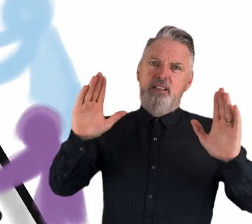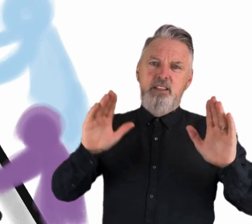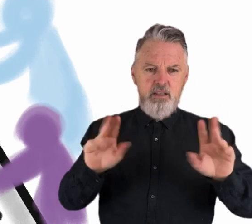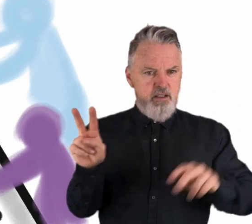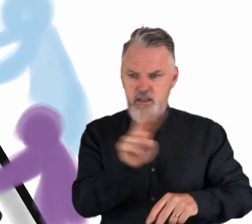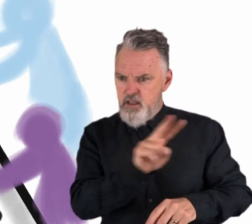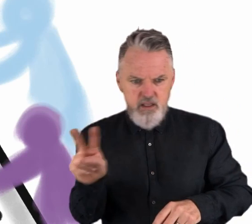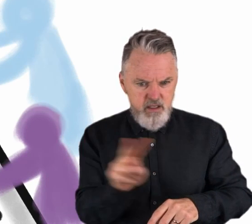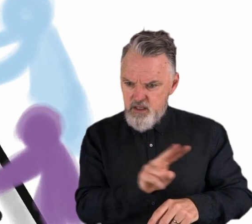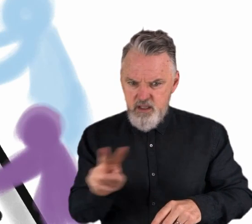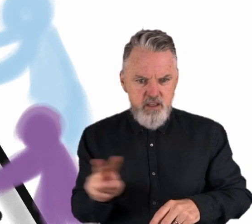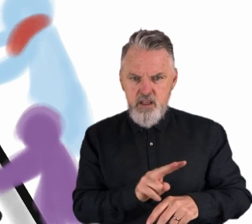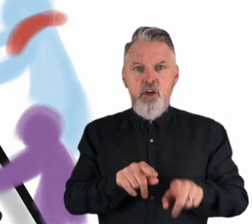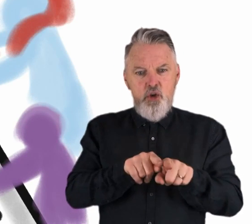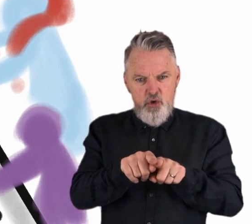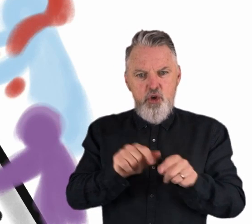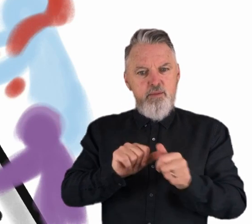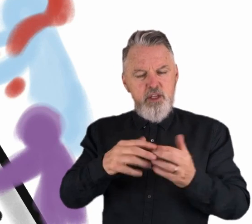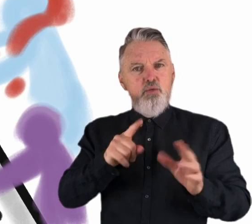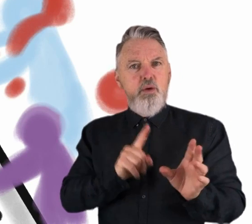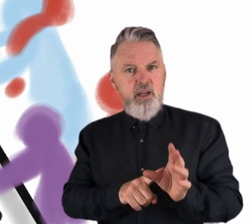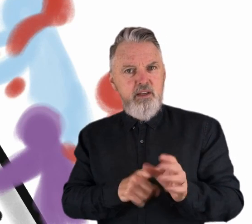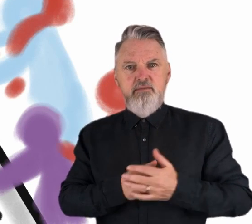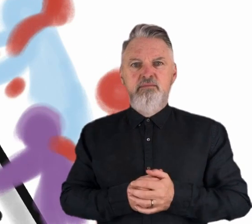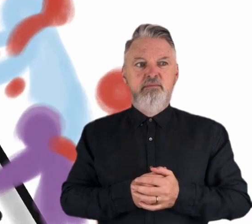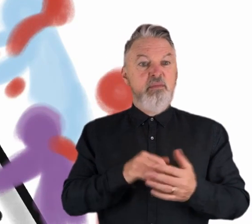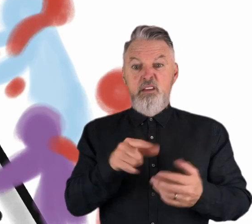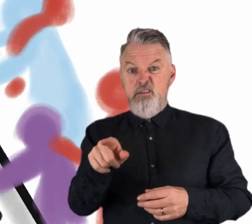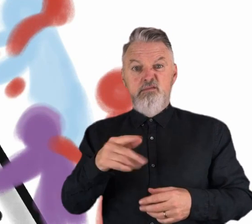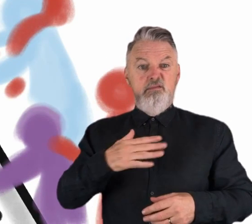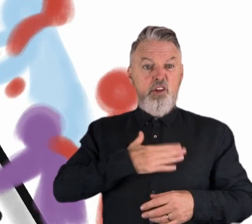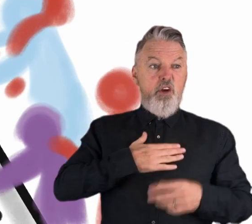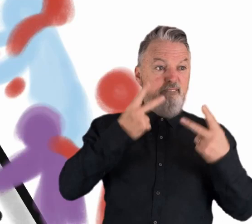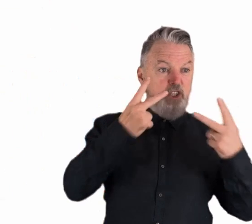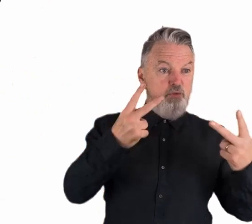according to her favourite way of consuming such information, like visuals, audio, and video.